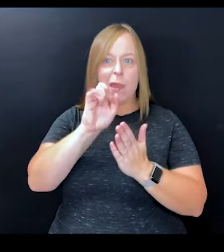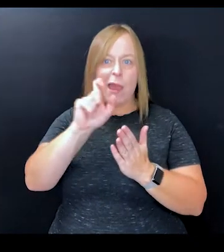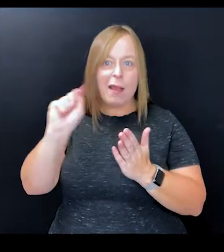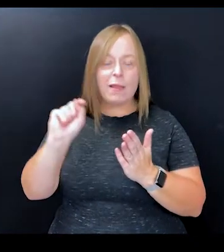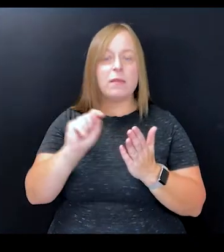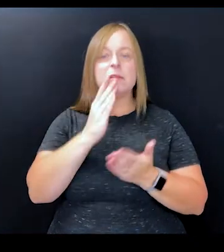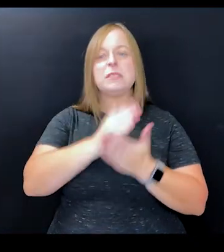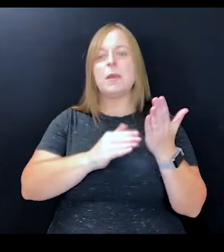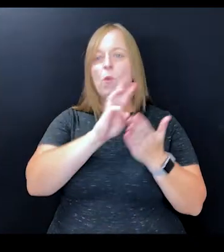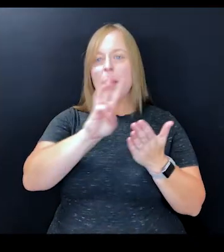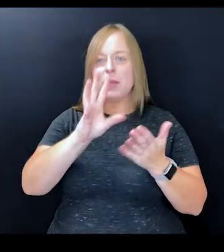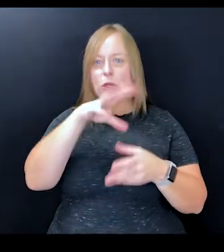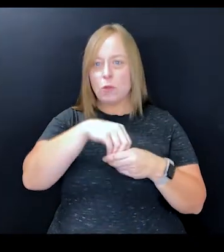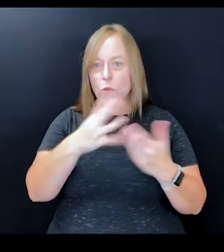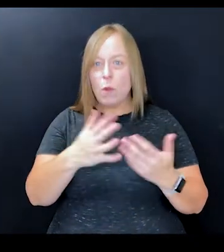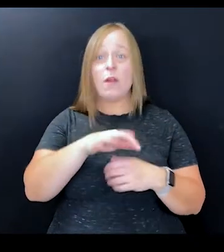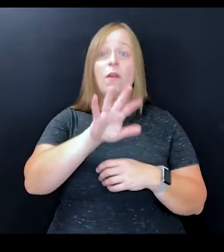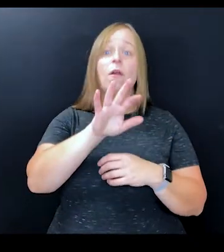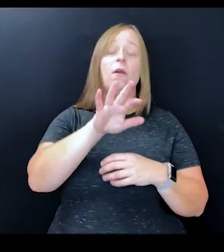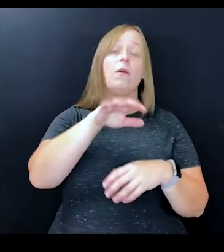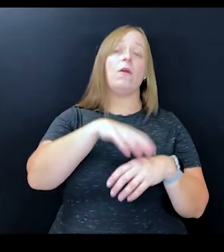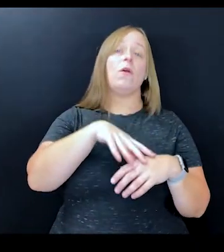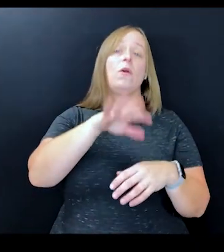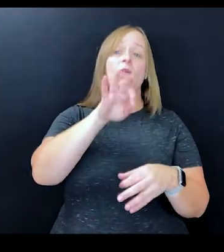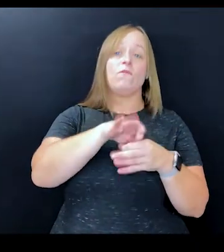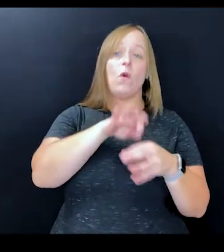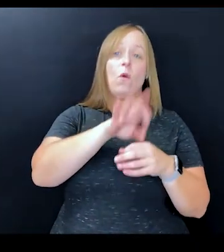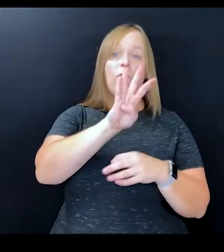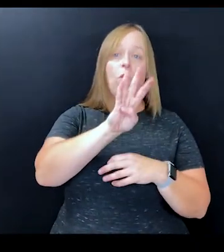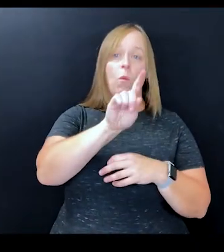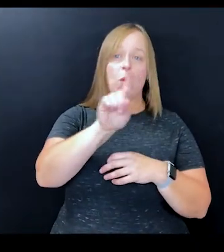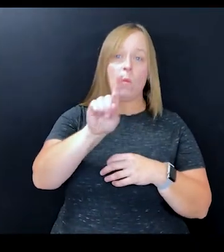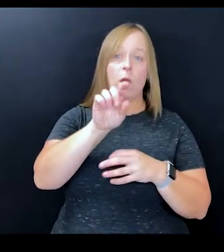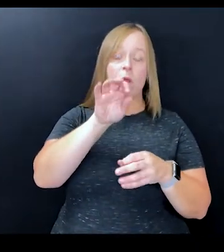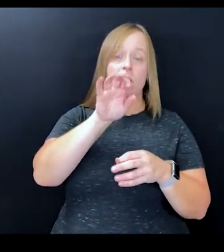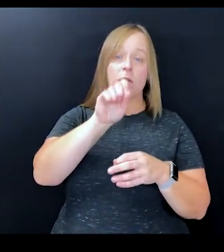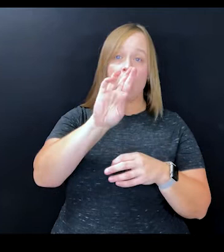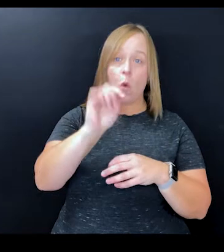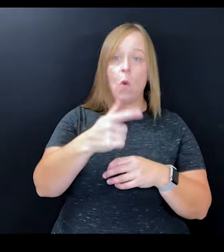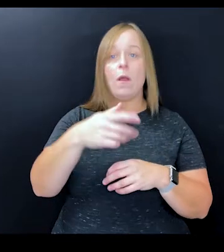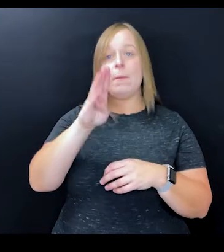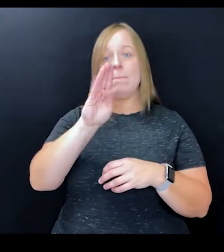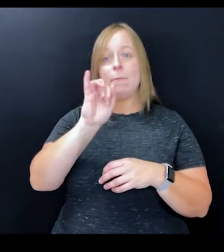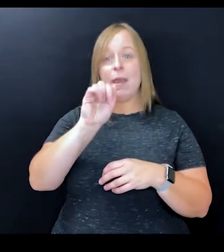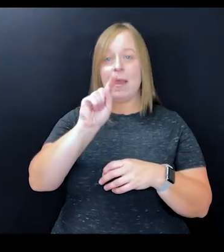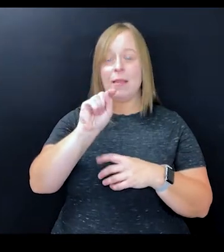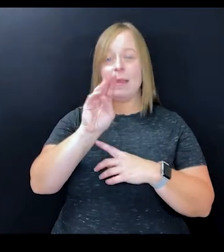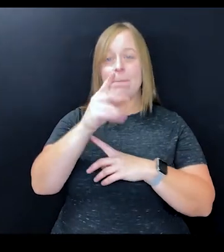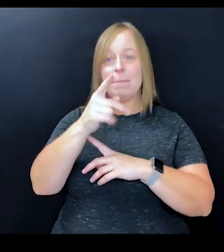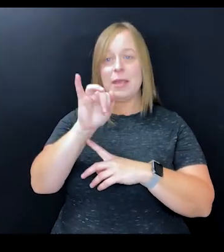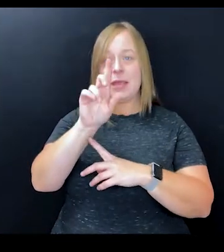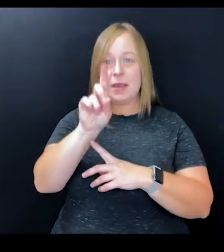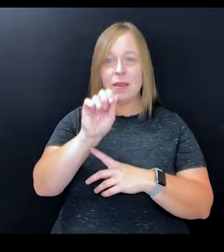Some of these websites are vote411.org, ballotpedia.org, votesmart.org,